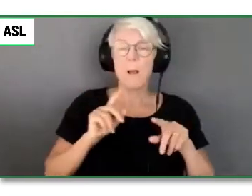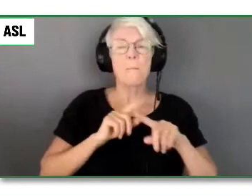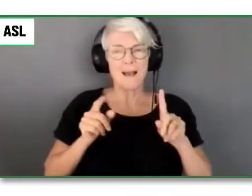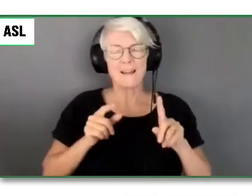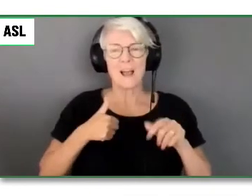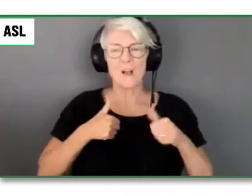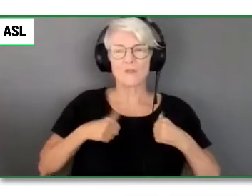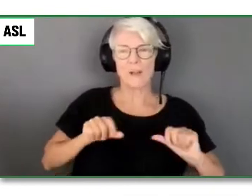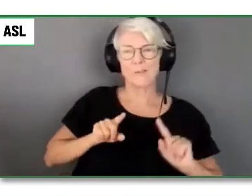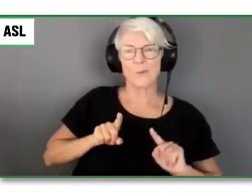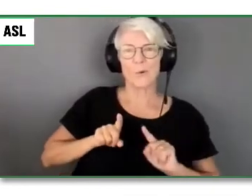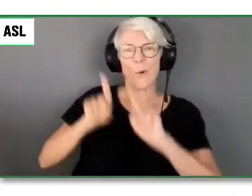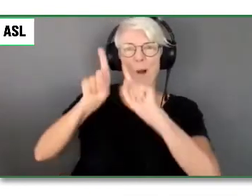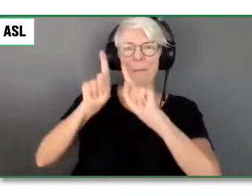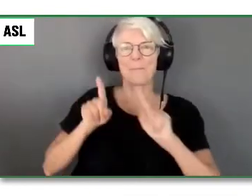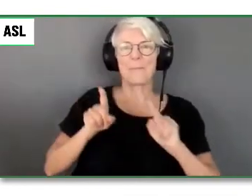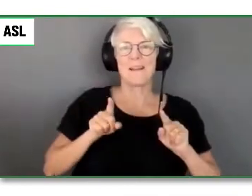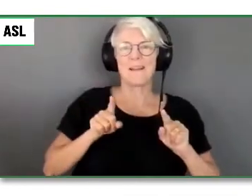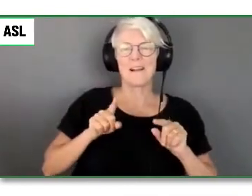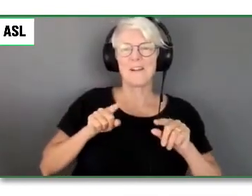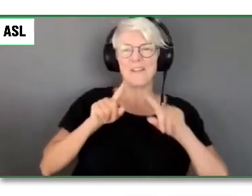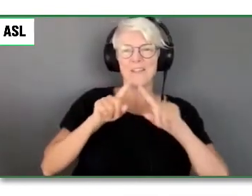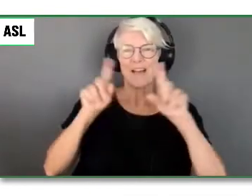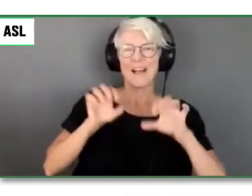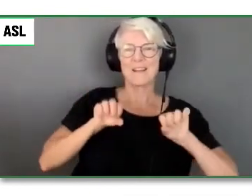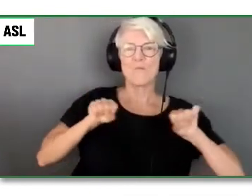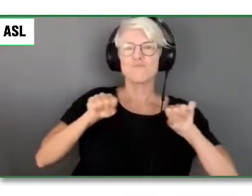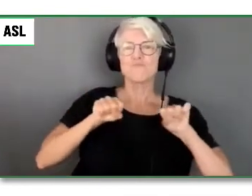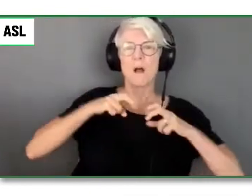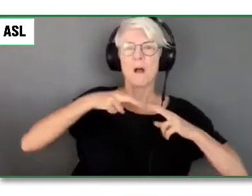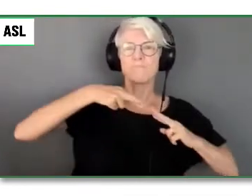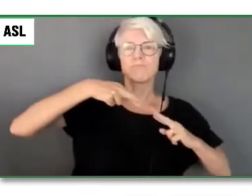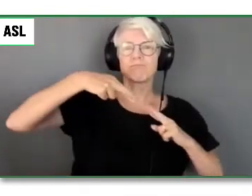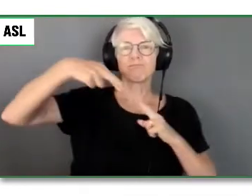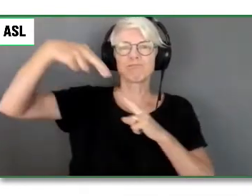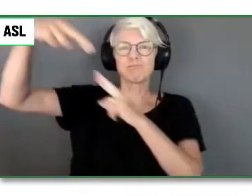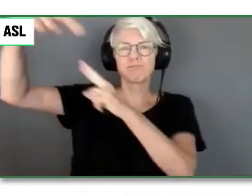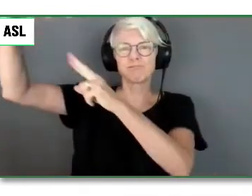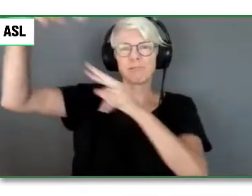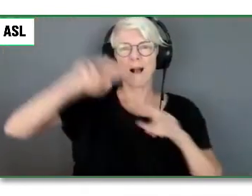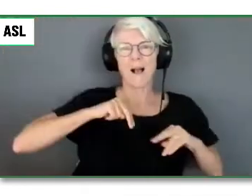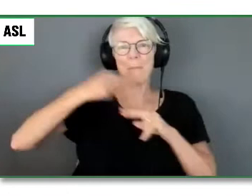the magic carpet conveyor belt. Everyone from everything from the ski